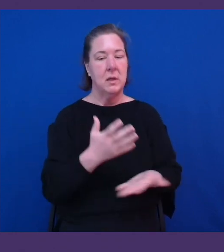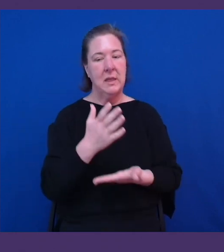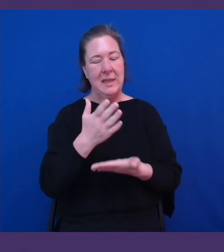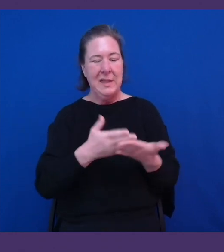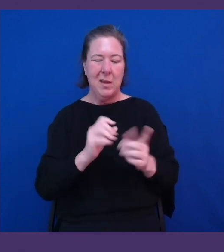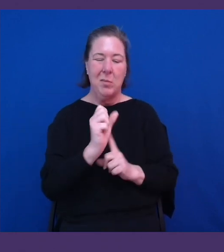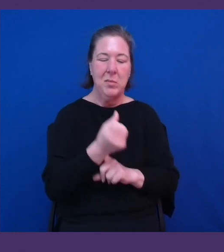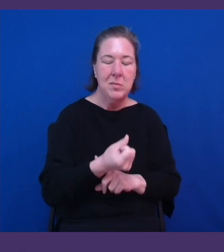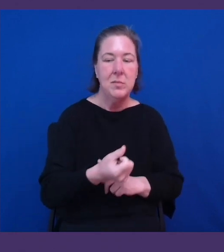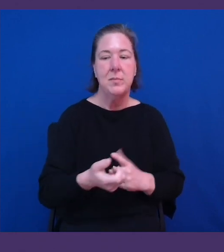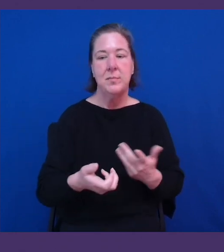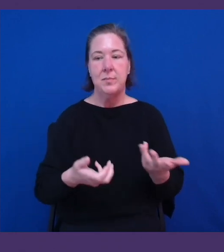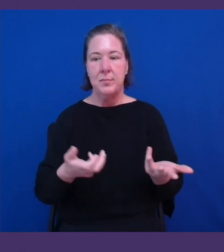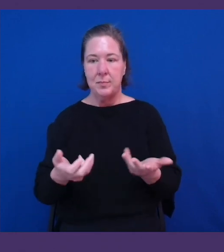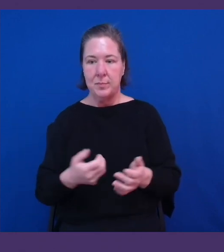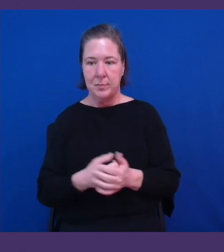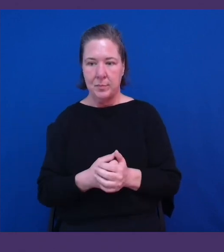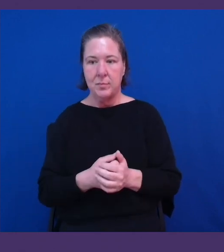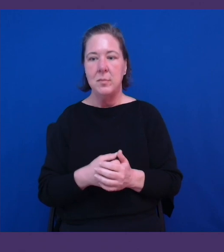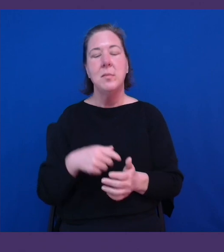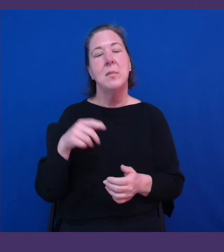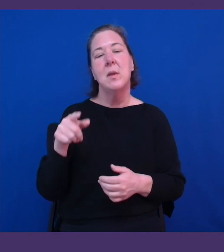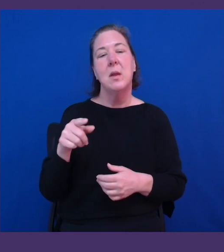So, Léonie, let me come back to you for a minute.